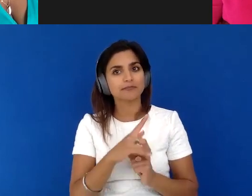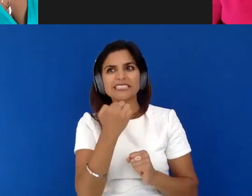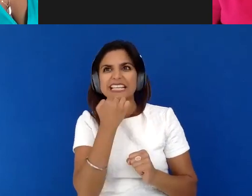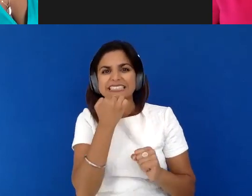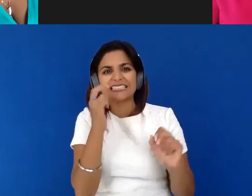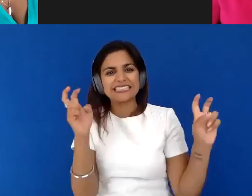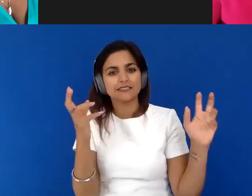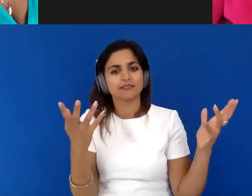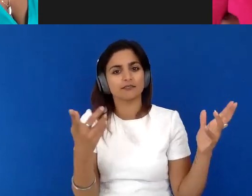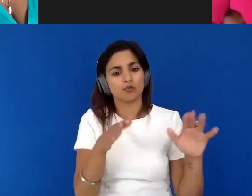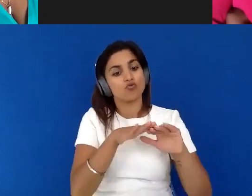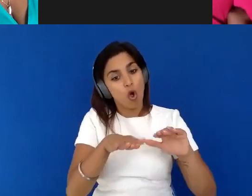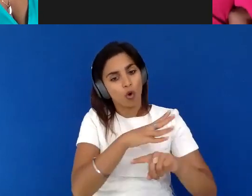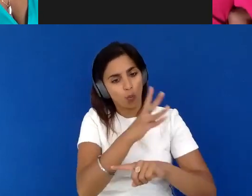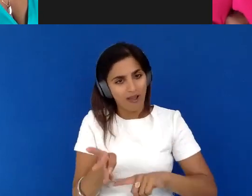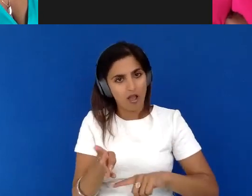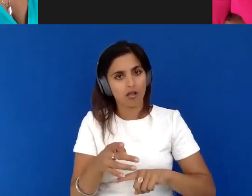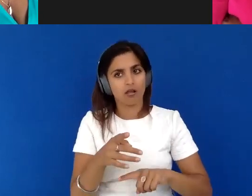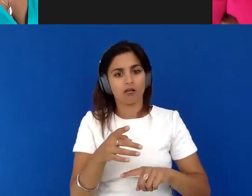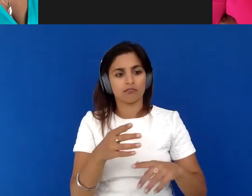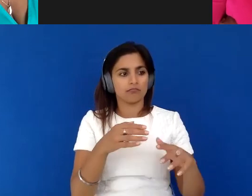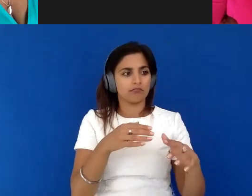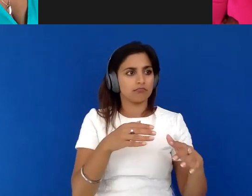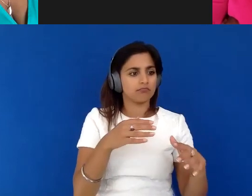queer and being in the dating world as a Black woman as a Black West African